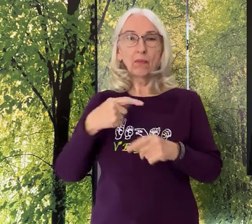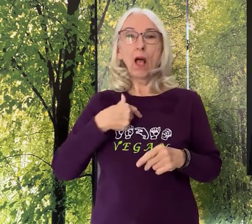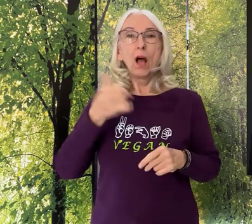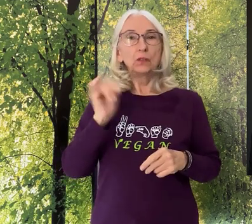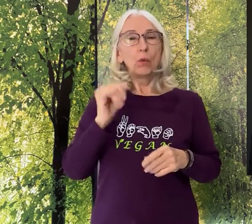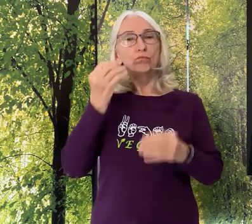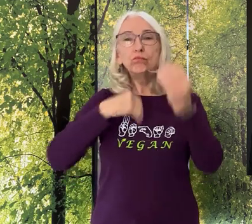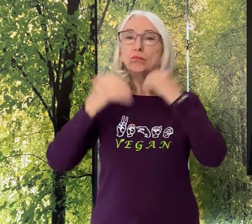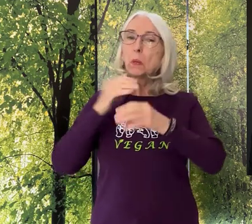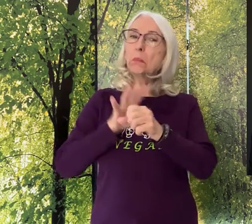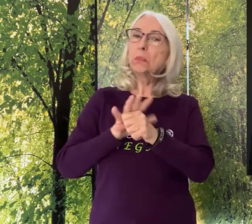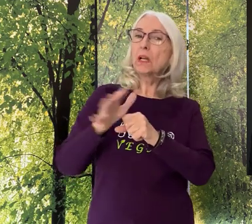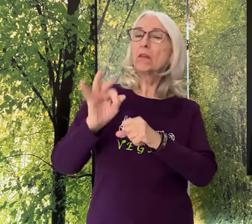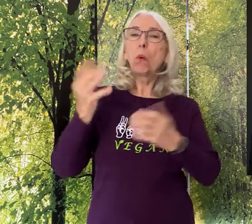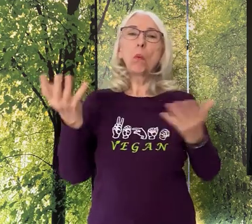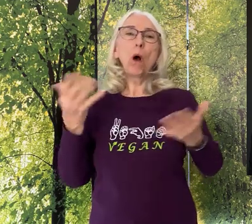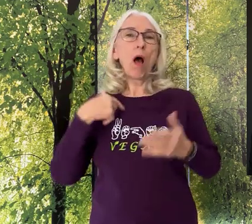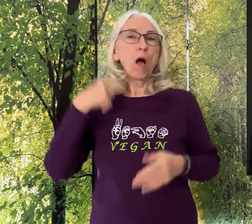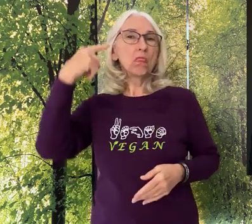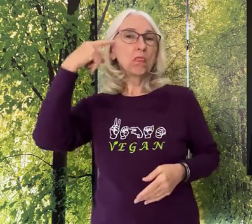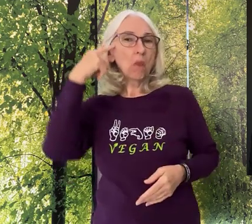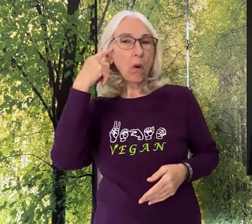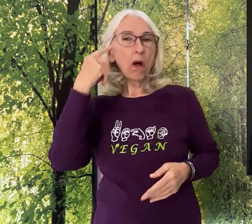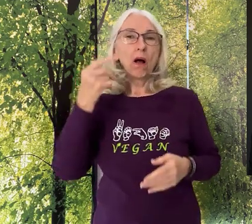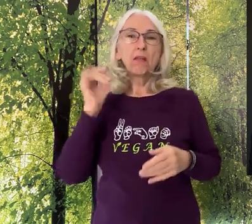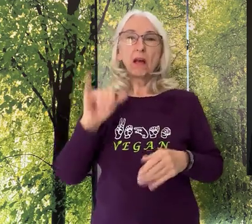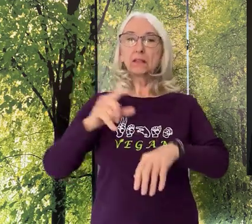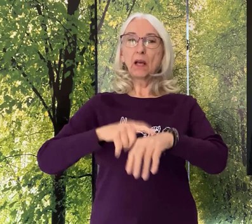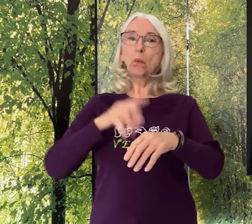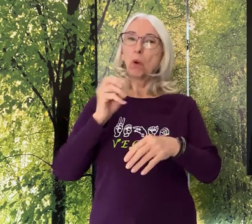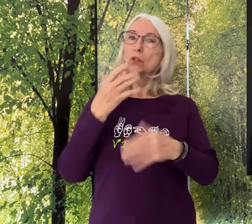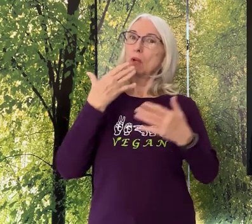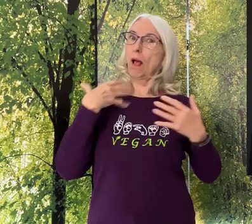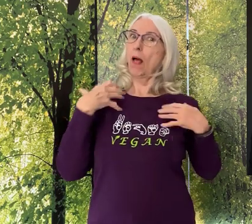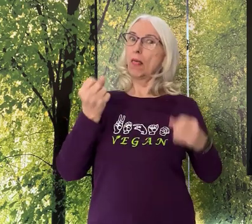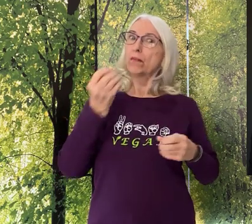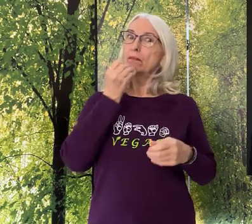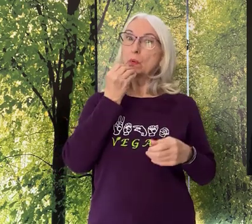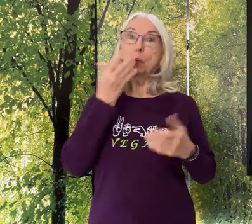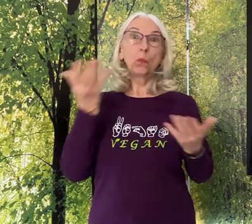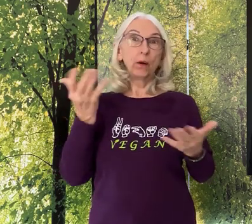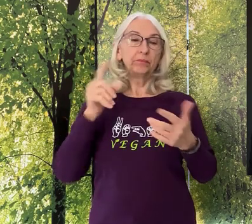I was also eating plenty of what I thought at the time were healthy foods